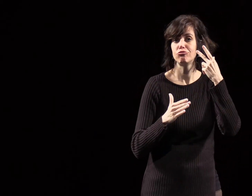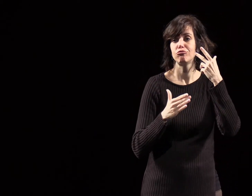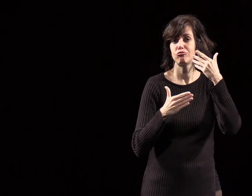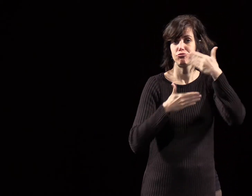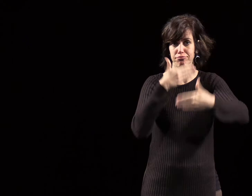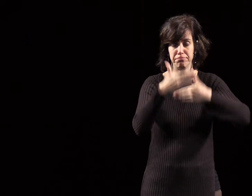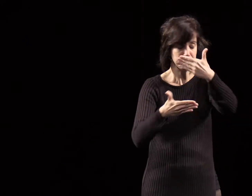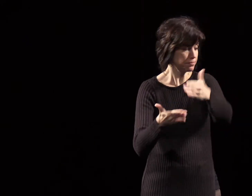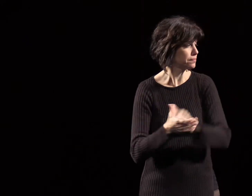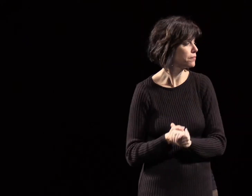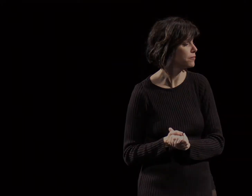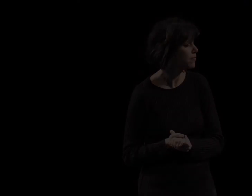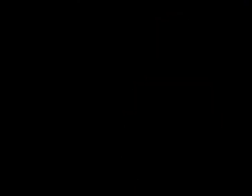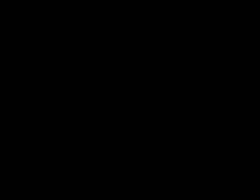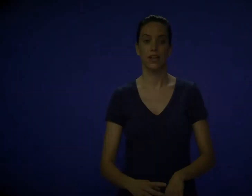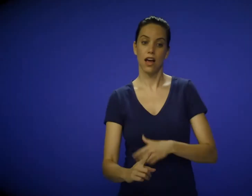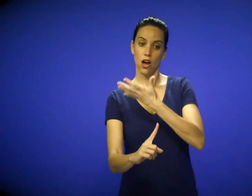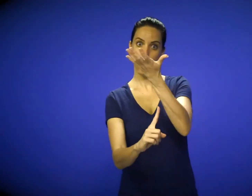I'll show you what I mean in this video.